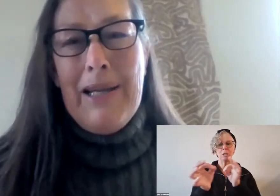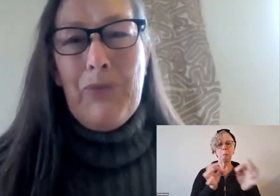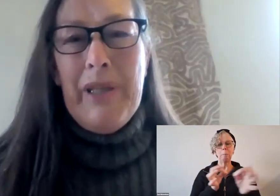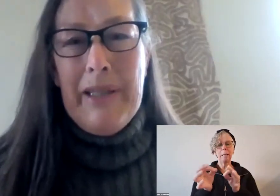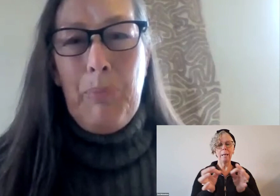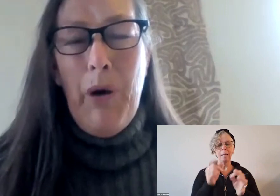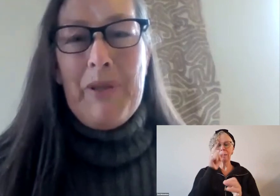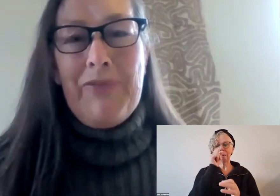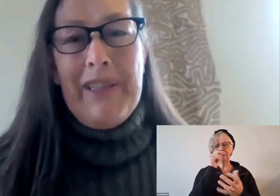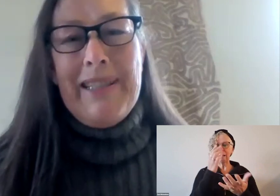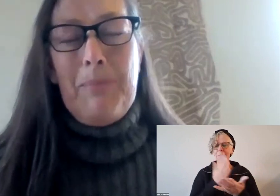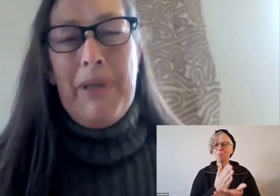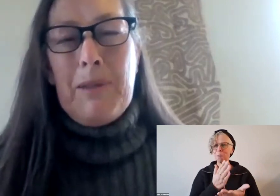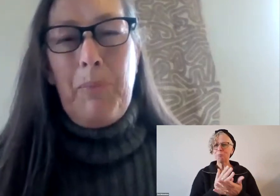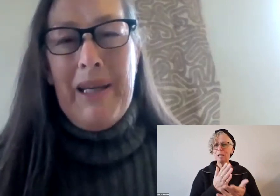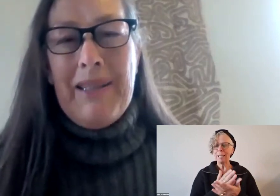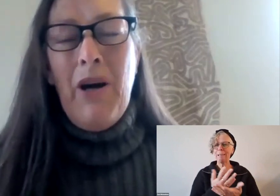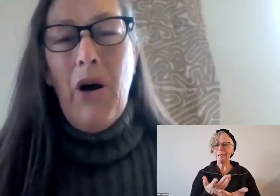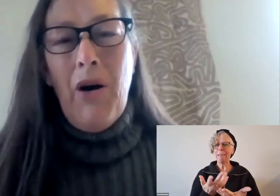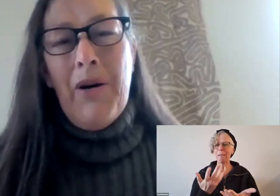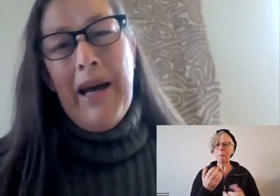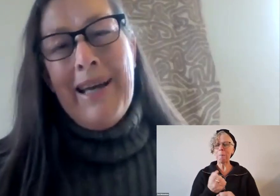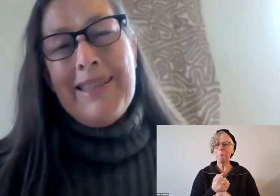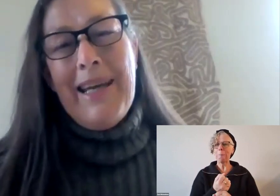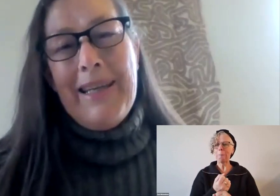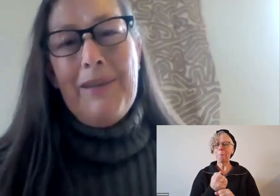really purposefully be spent on undertaking